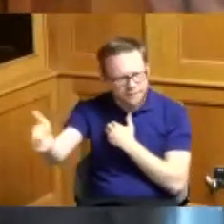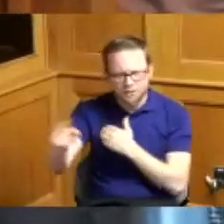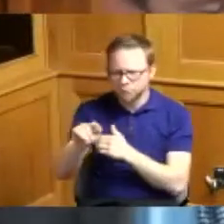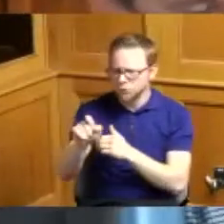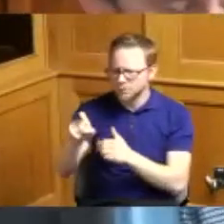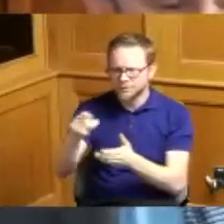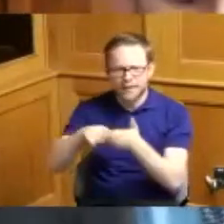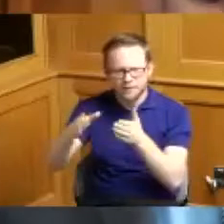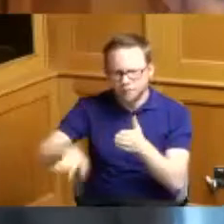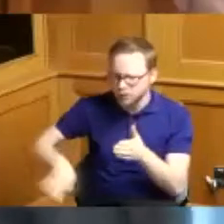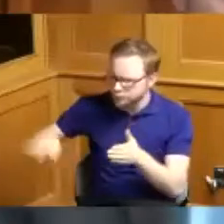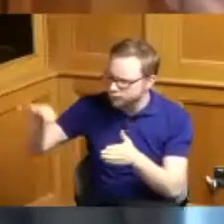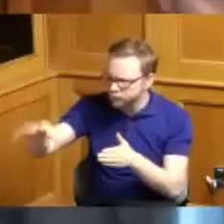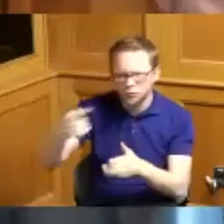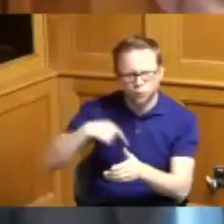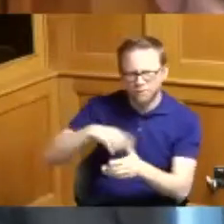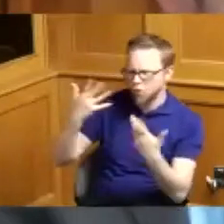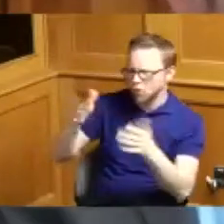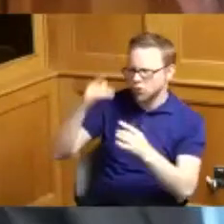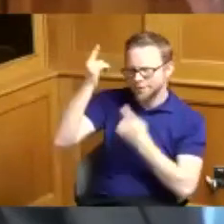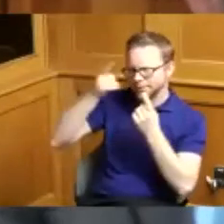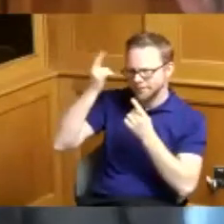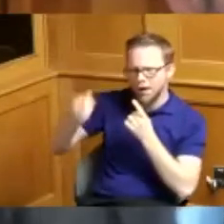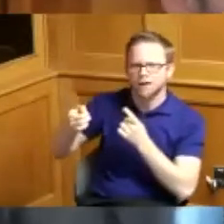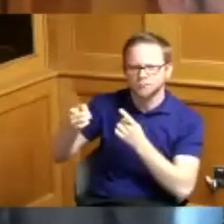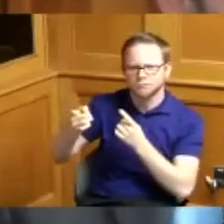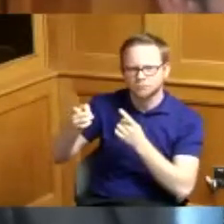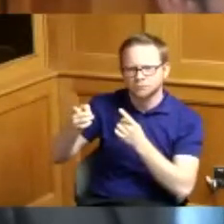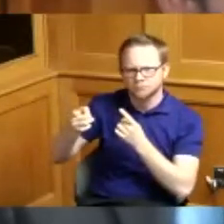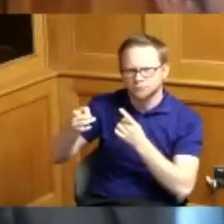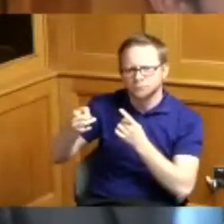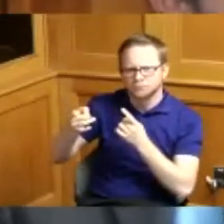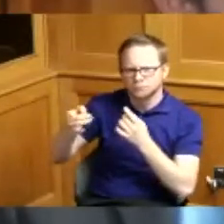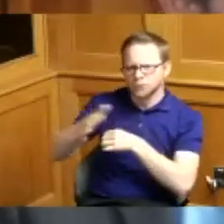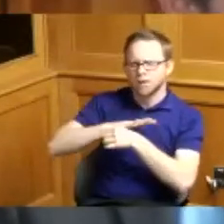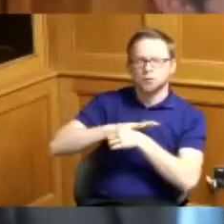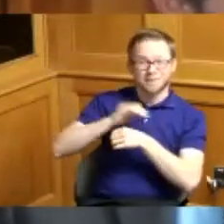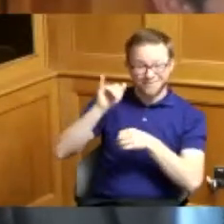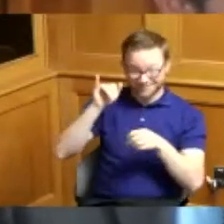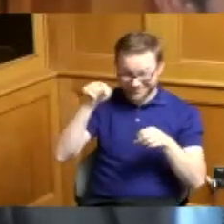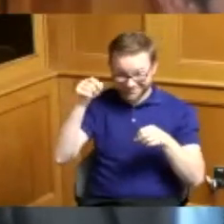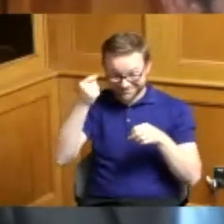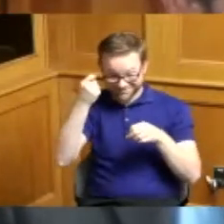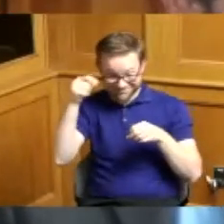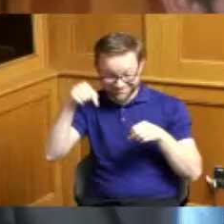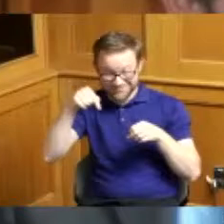in moving forward with something that's going to generate so much benefit for the community so um